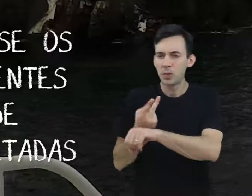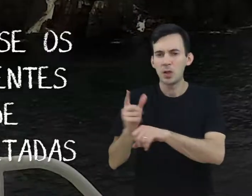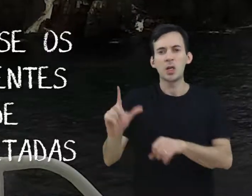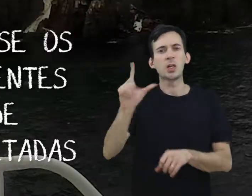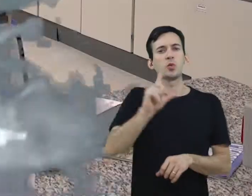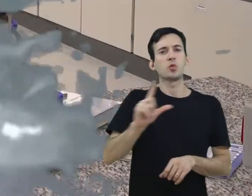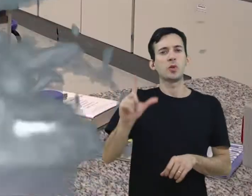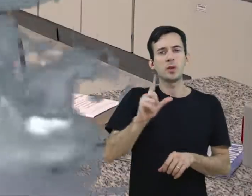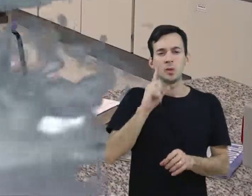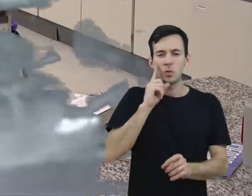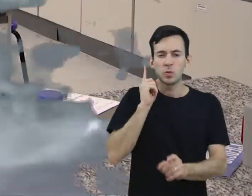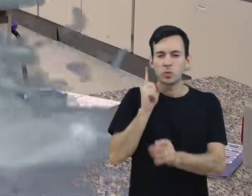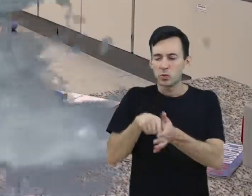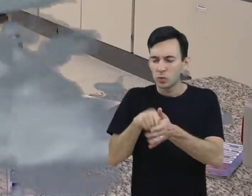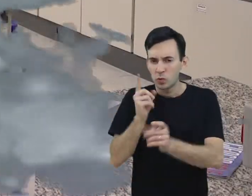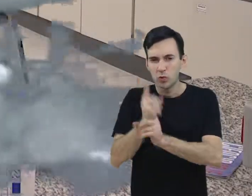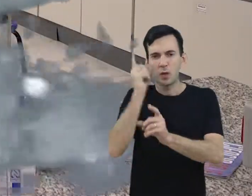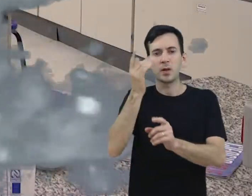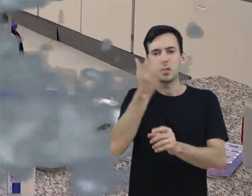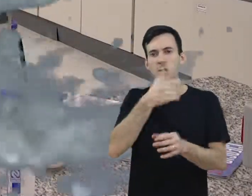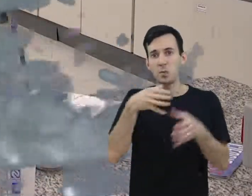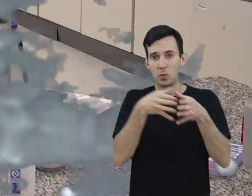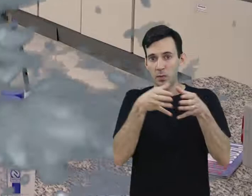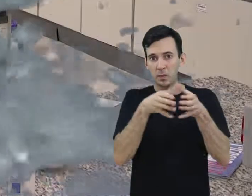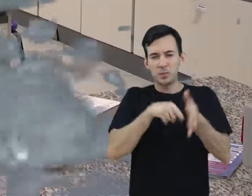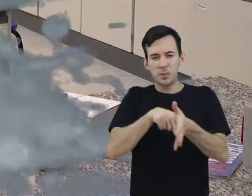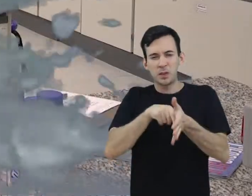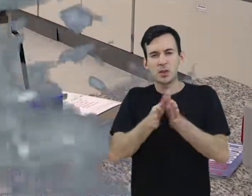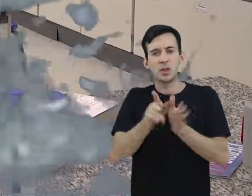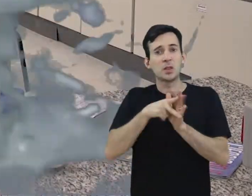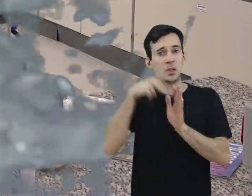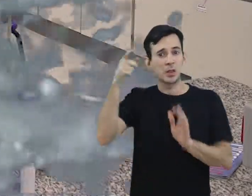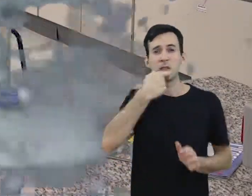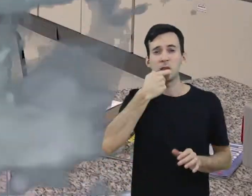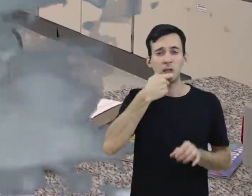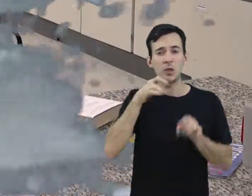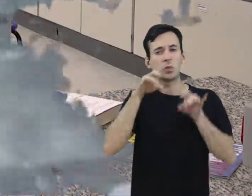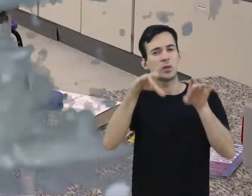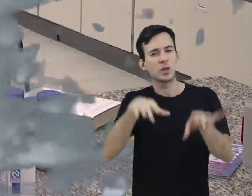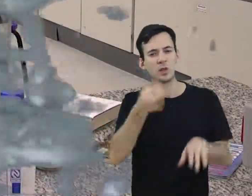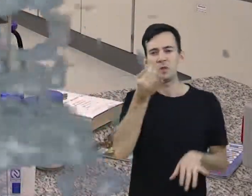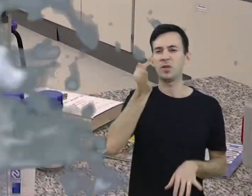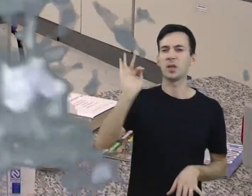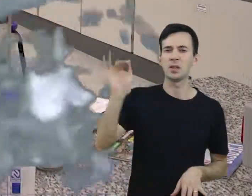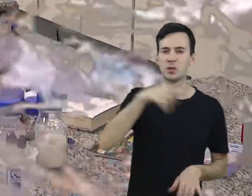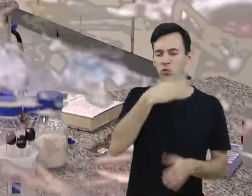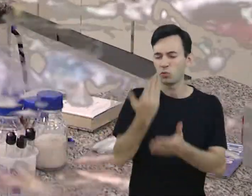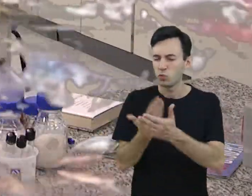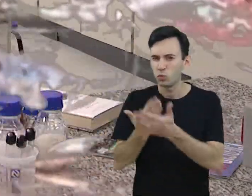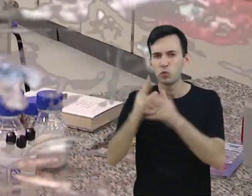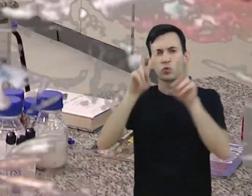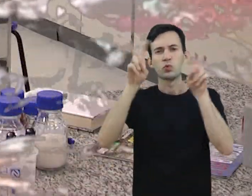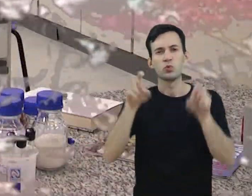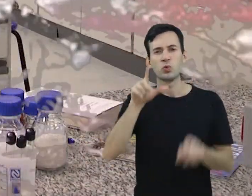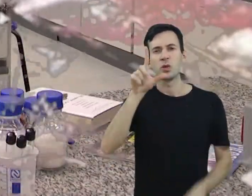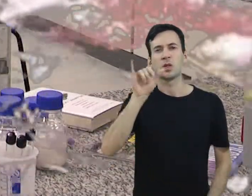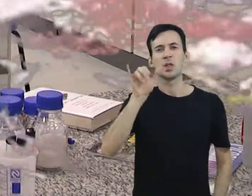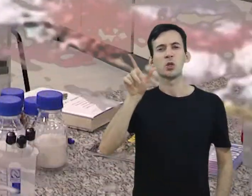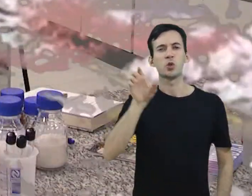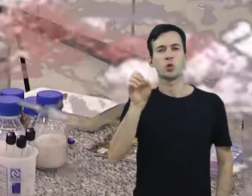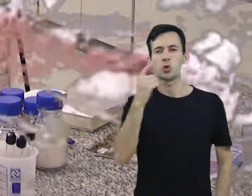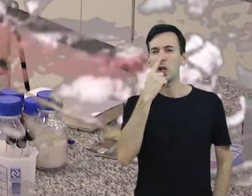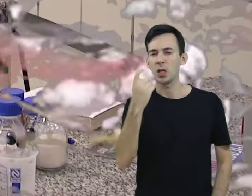I made a literature research and found out that English, Australian and French researchers